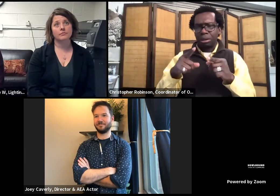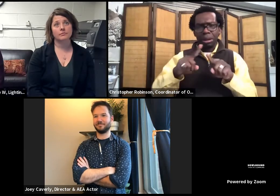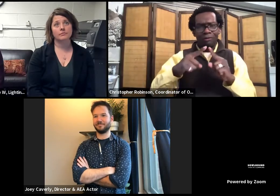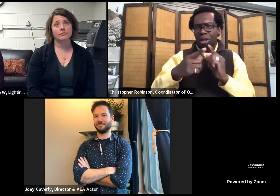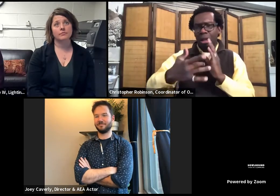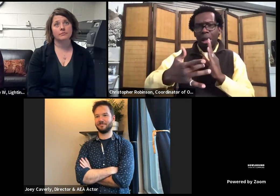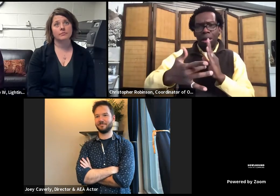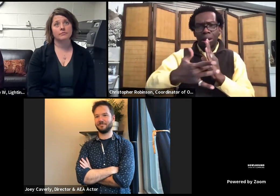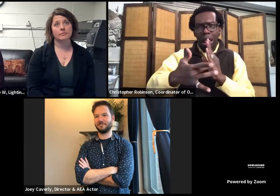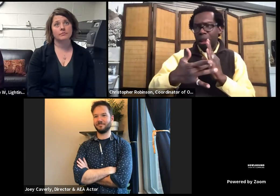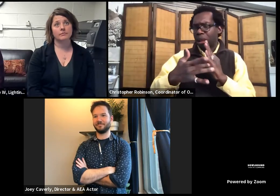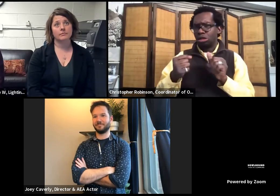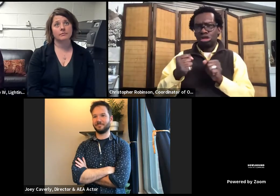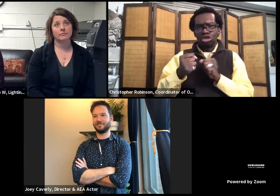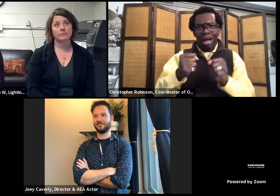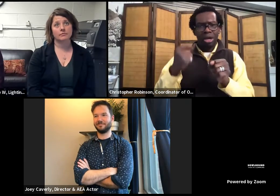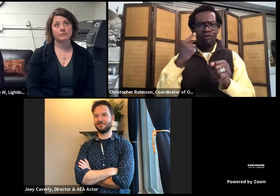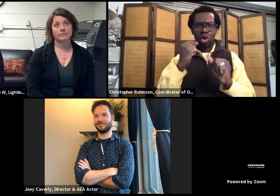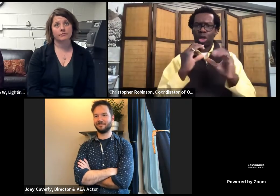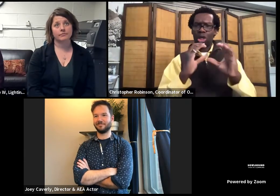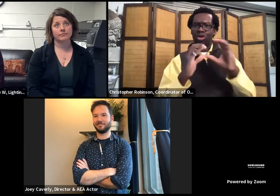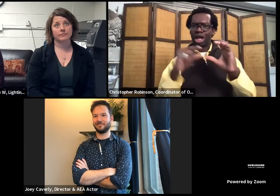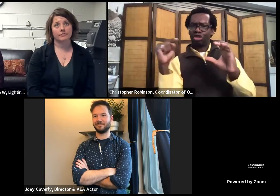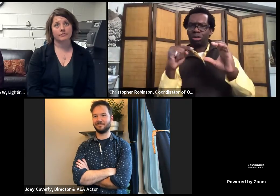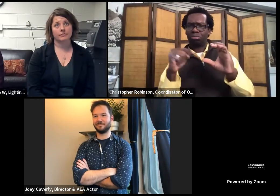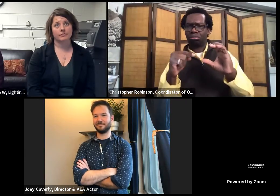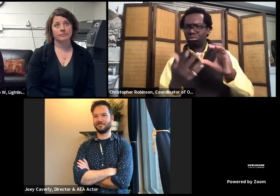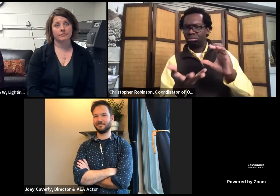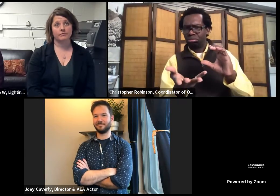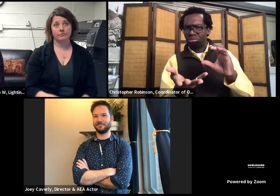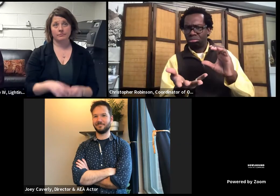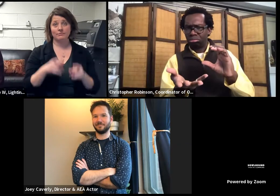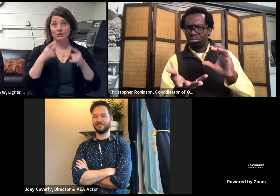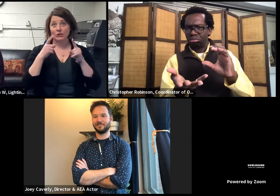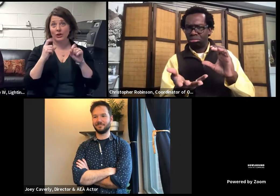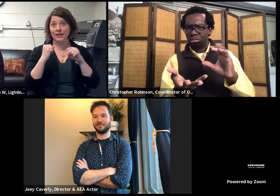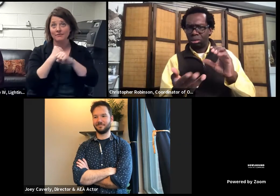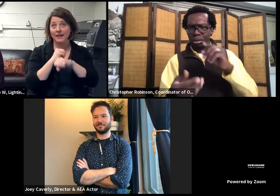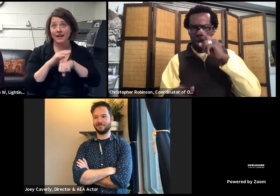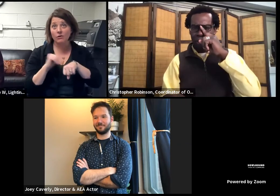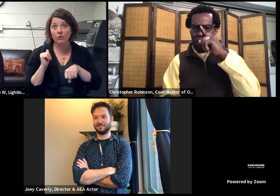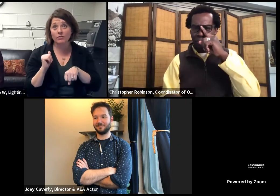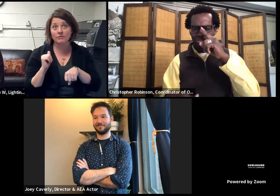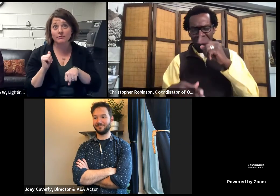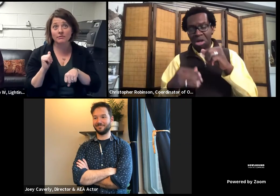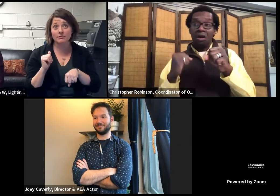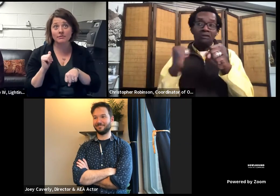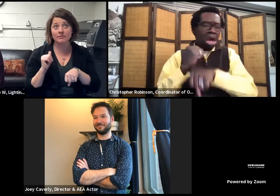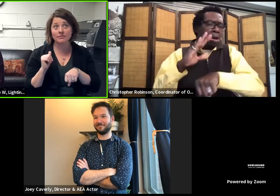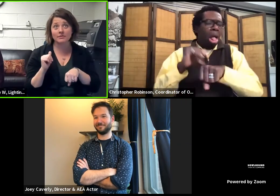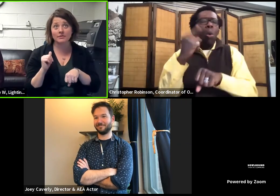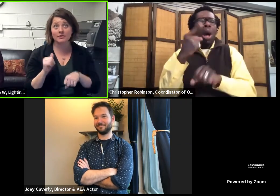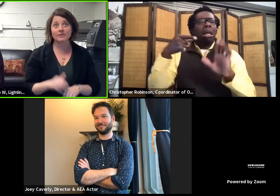What do you have to think about differently, the different techniques and strategies for communication, lighting that up? Are you talking about